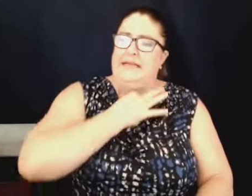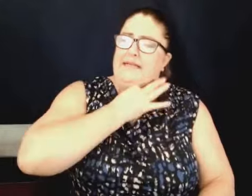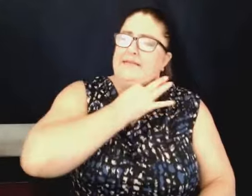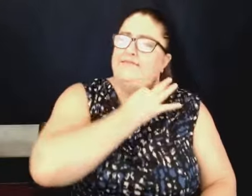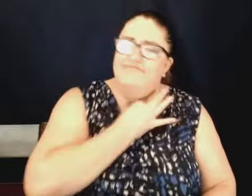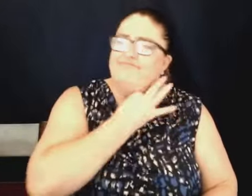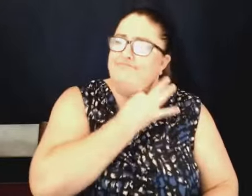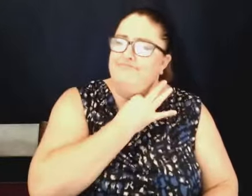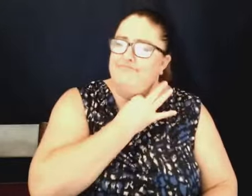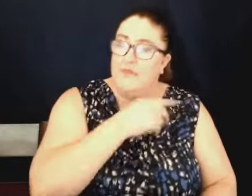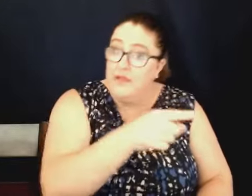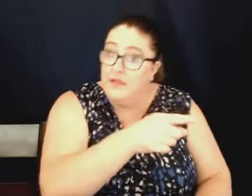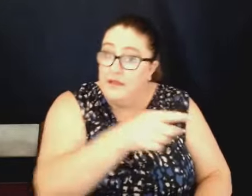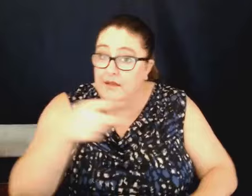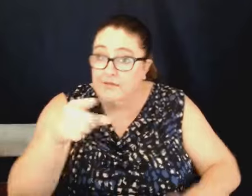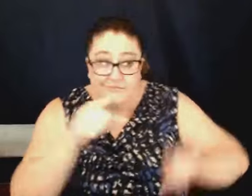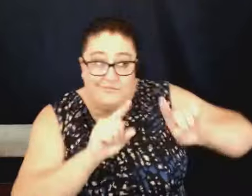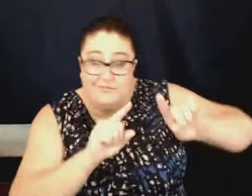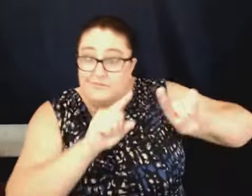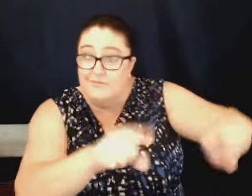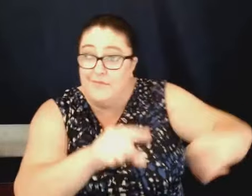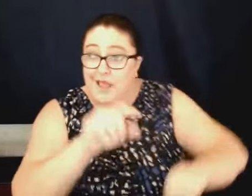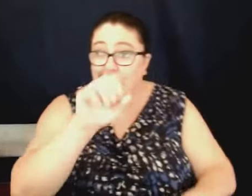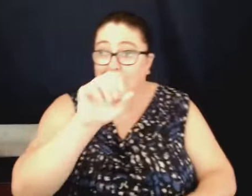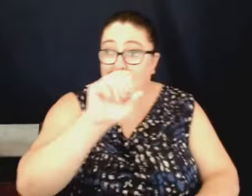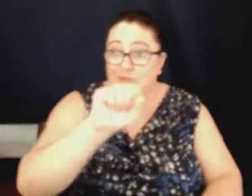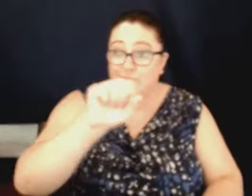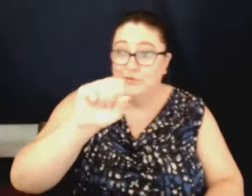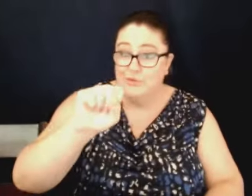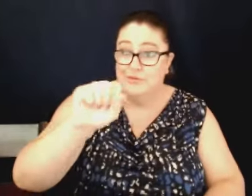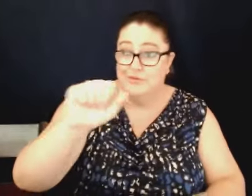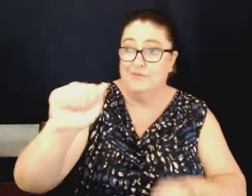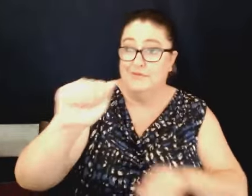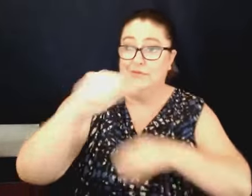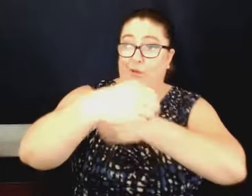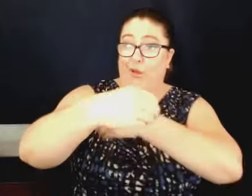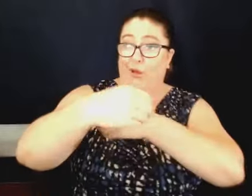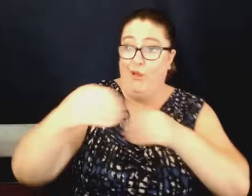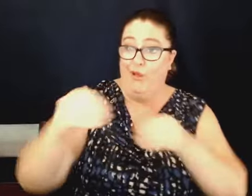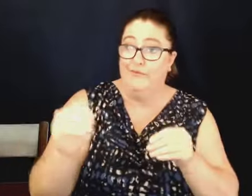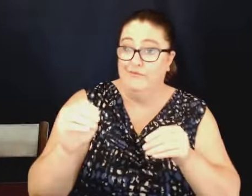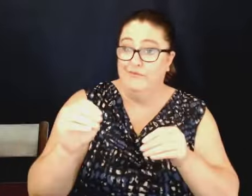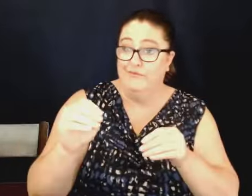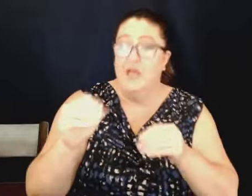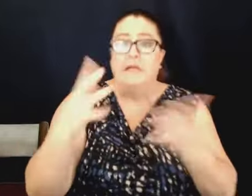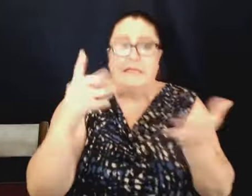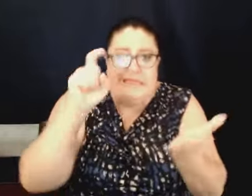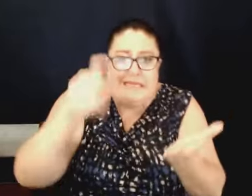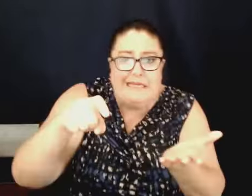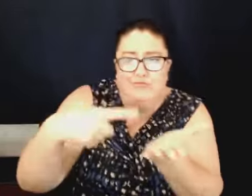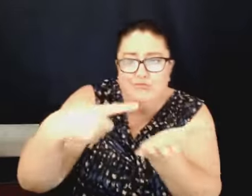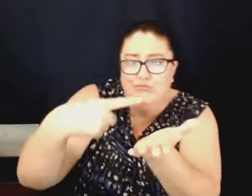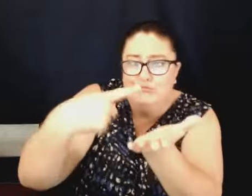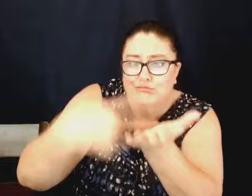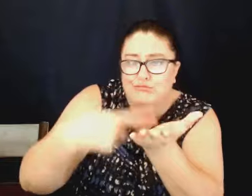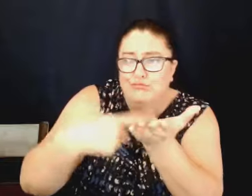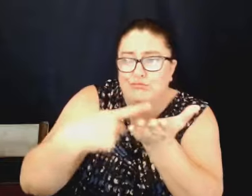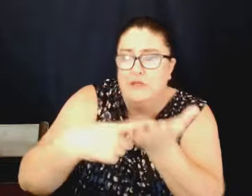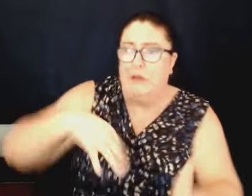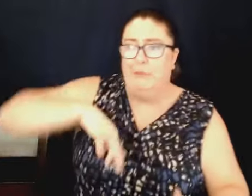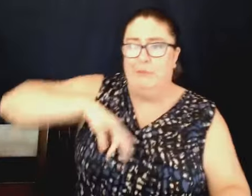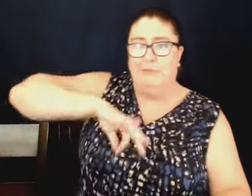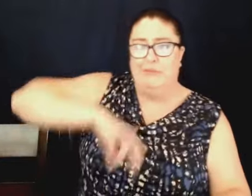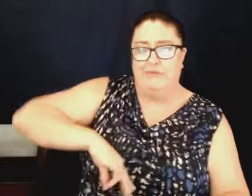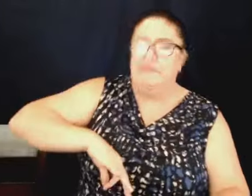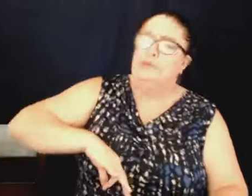I'm curious...have you gone to a Social Security's office, needing to discuss benefits?